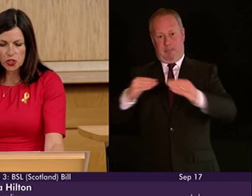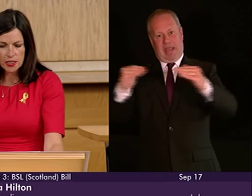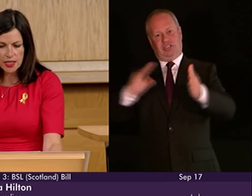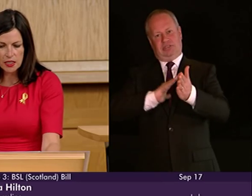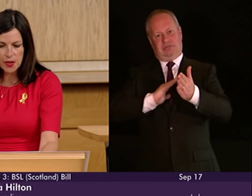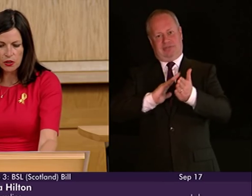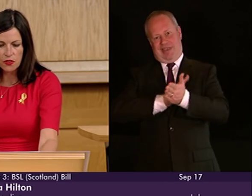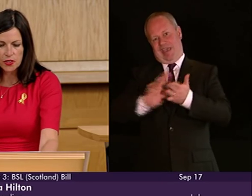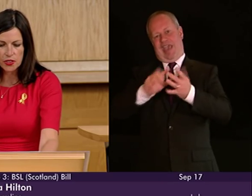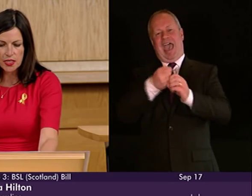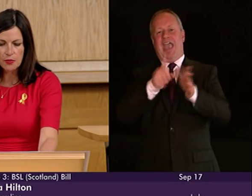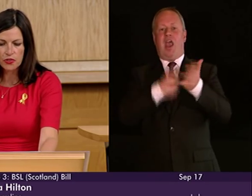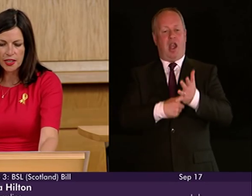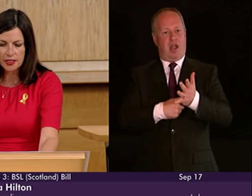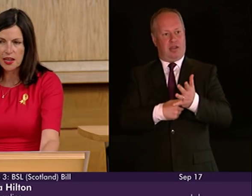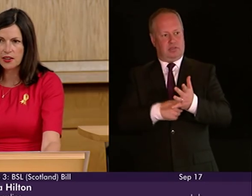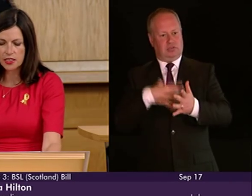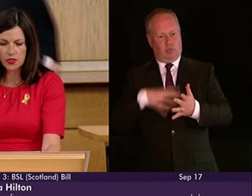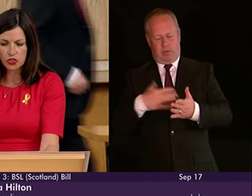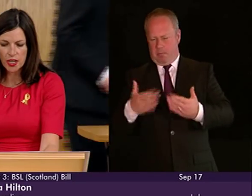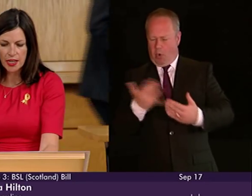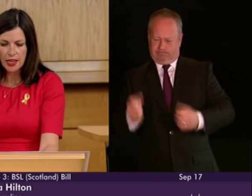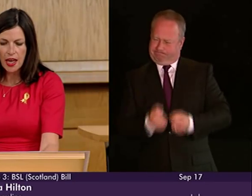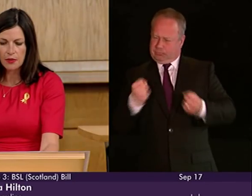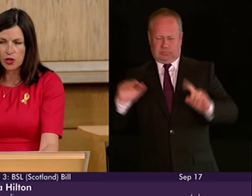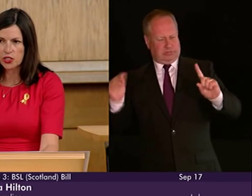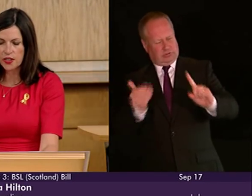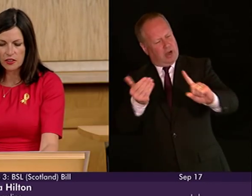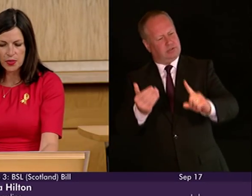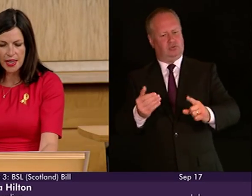the opportunity that the bill offers to set more rigorous targets for the training and monitoring of